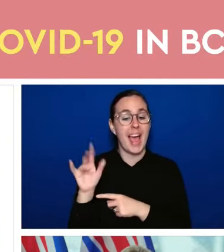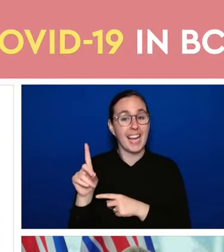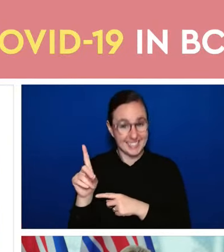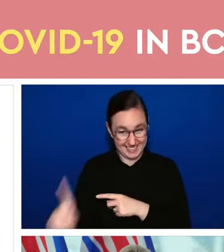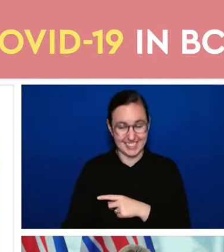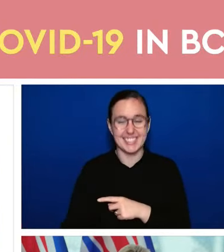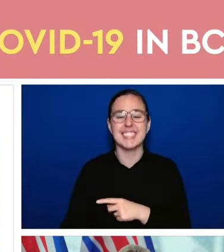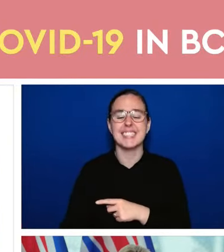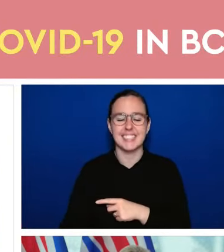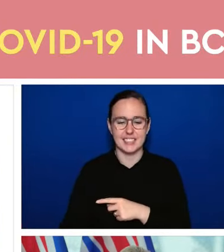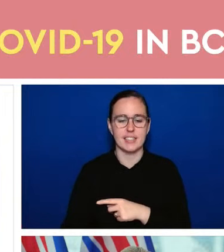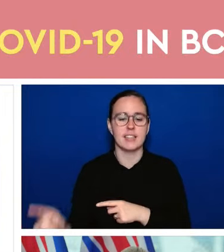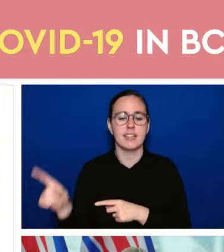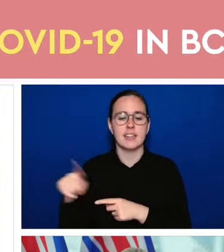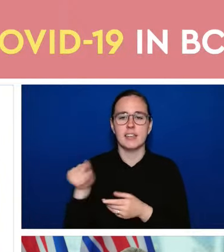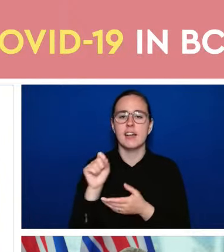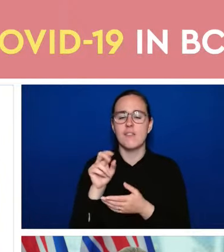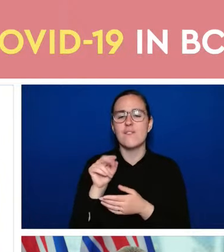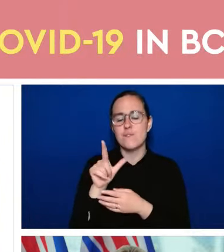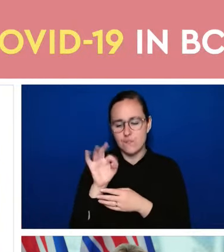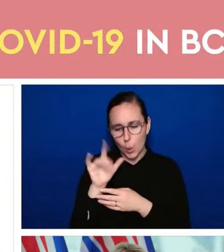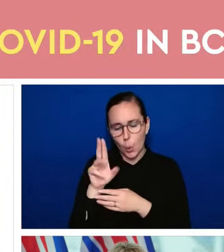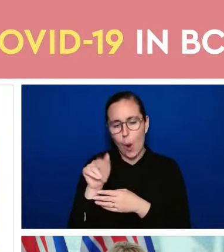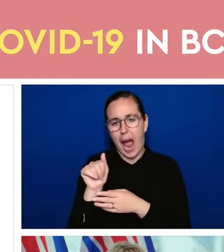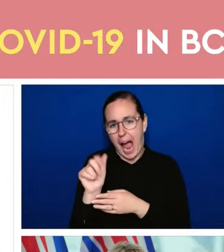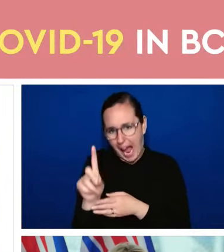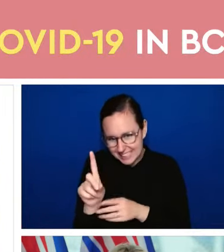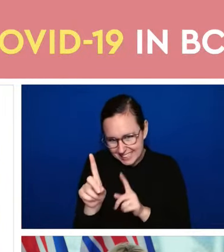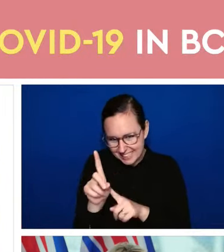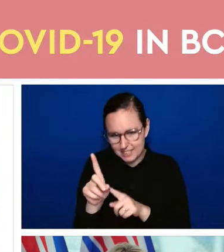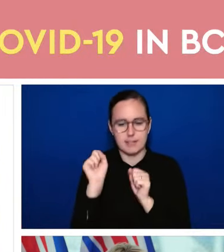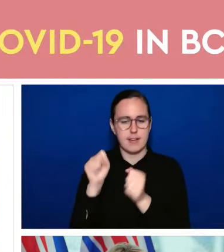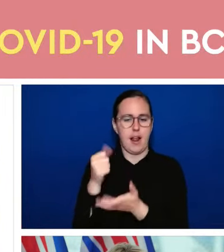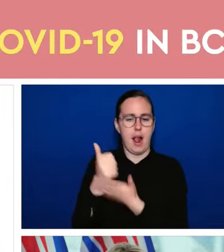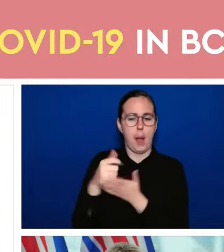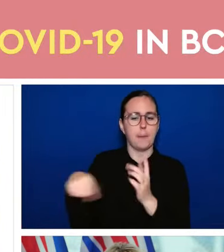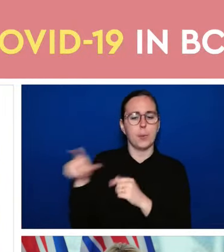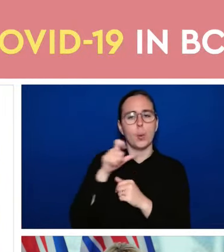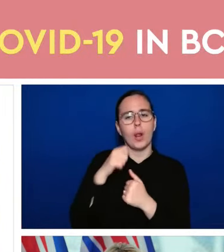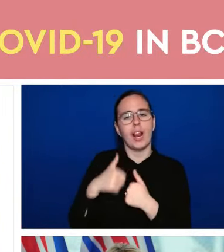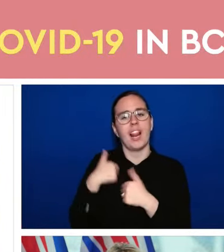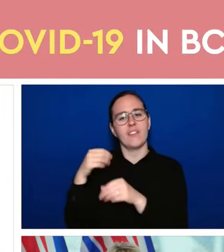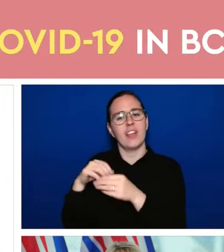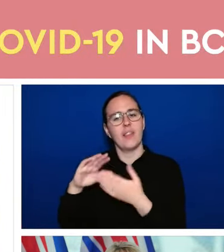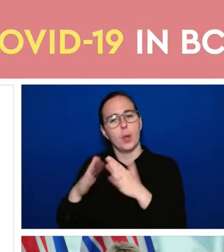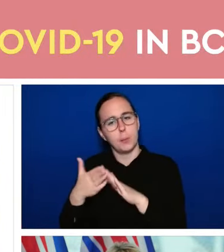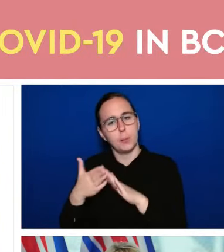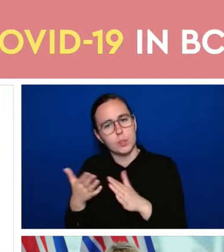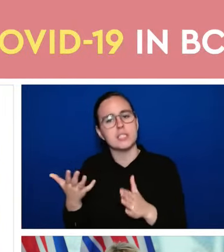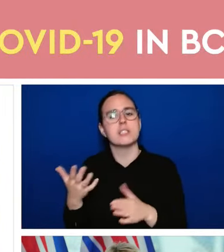protection for community dwelling seniors. So it is very important as another measure